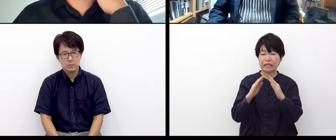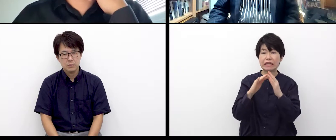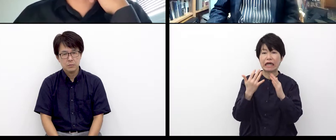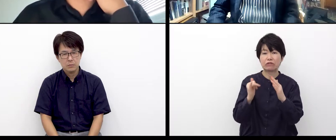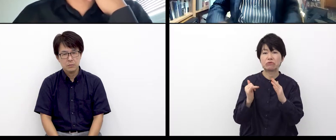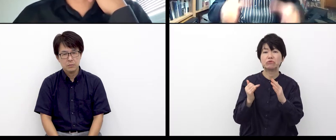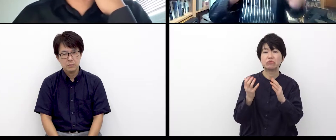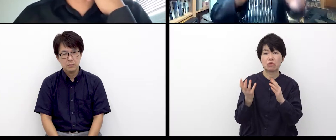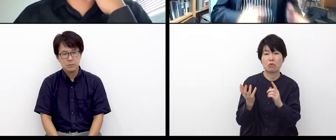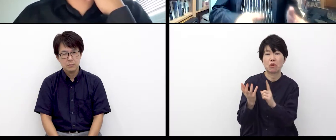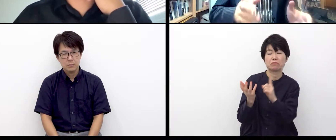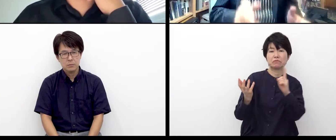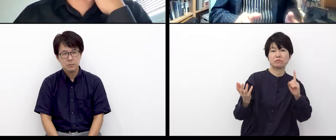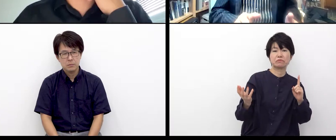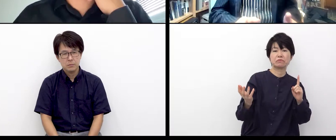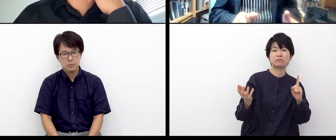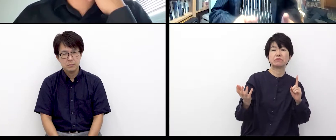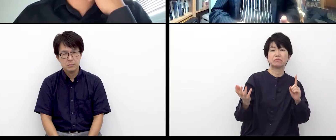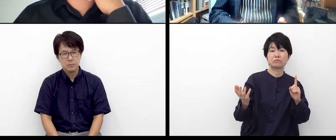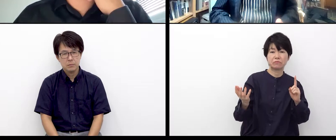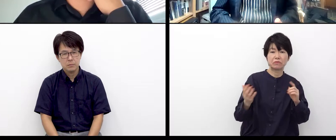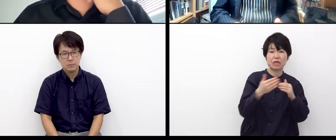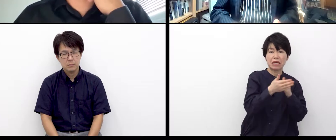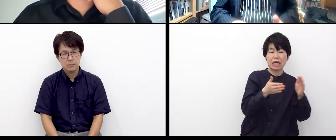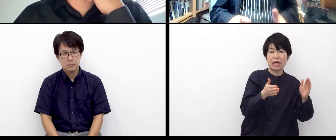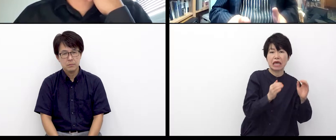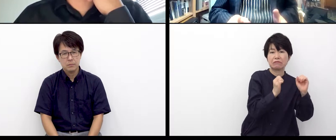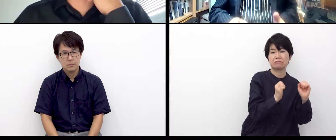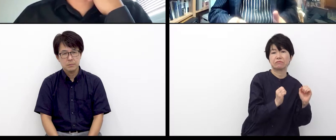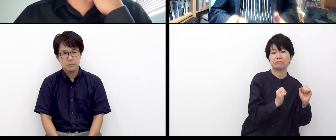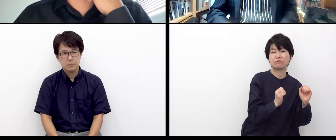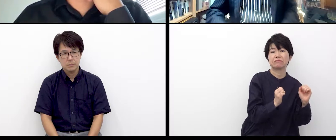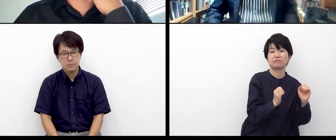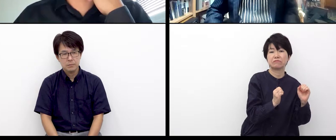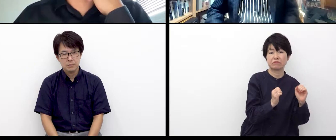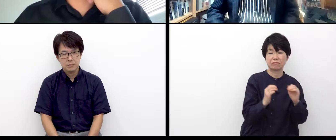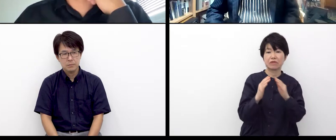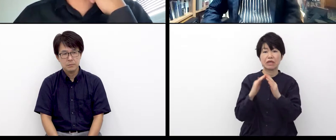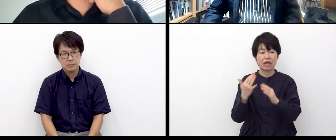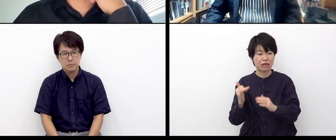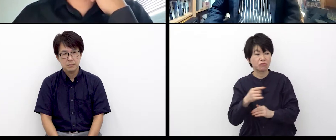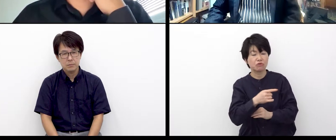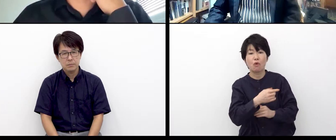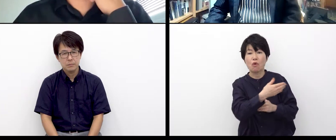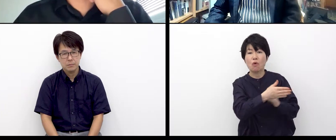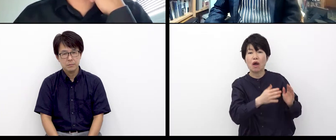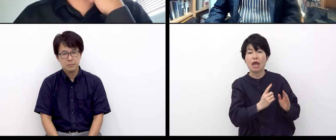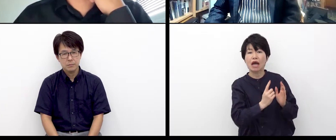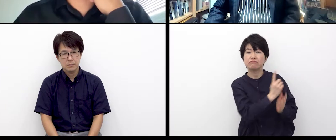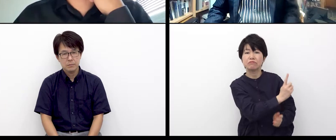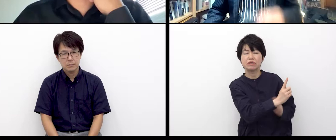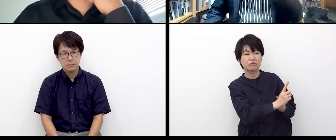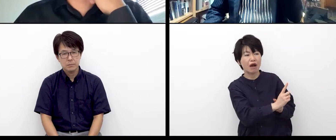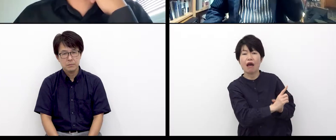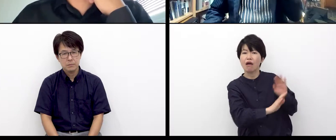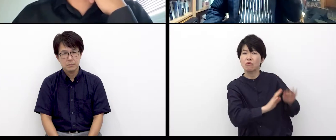or keep staying in their own room and their family never sees them.